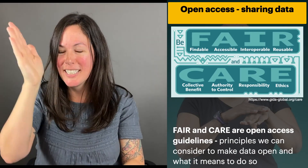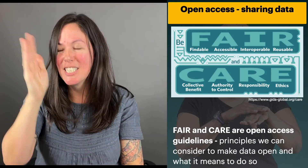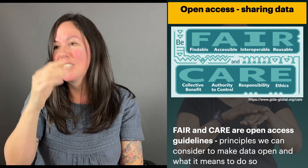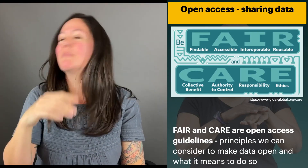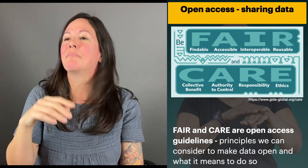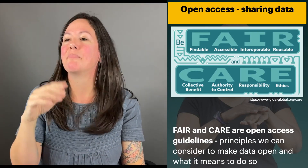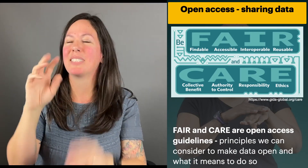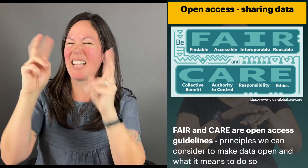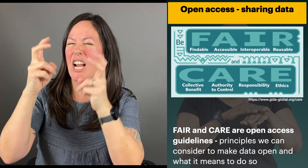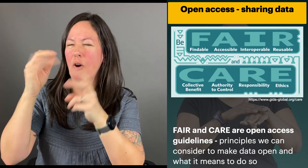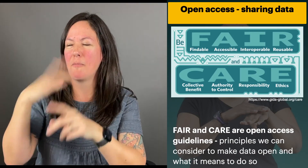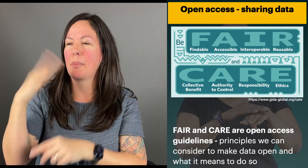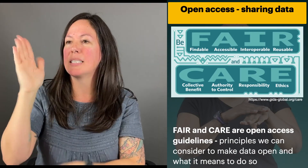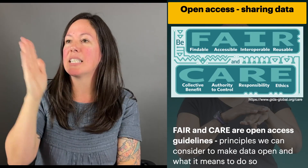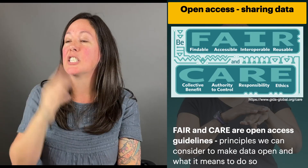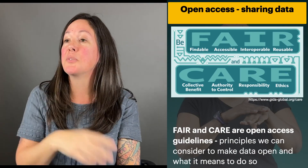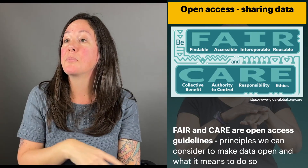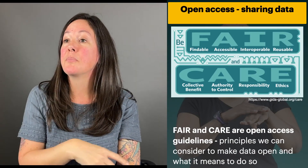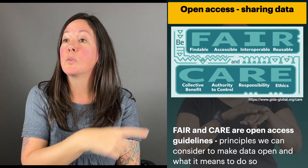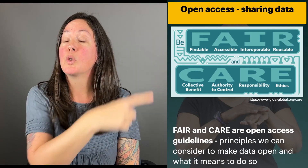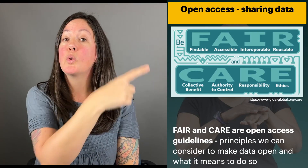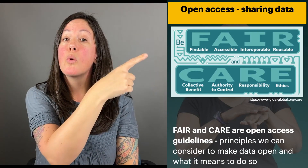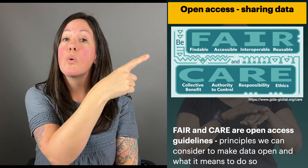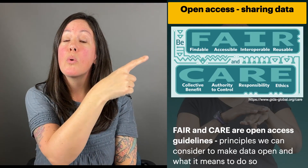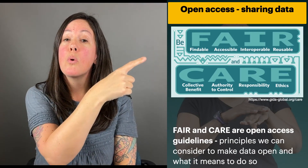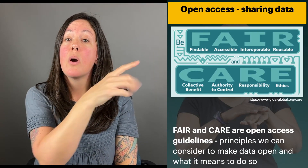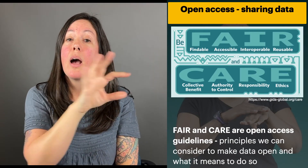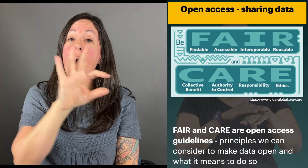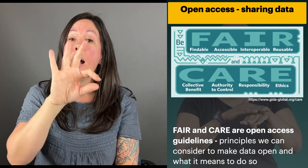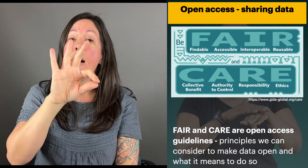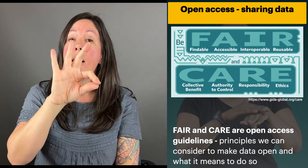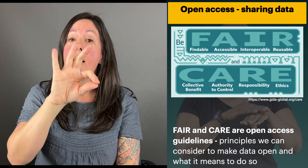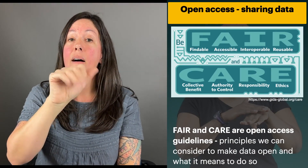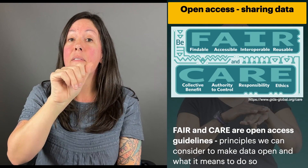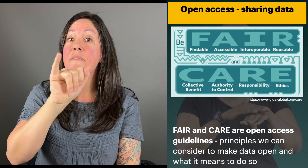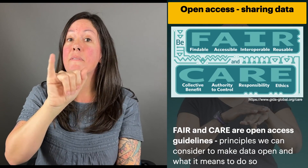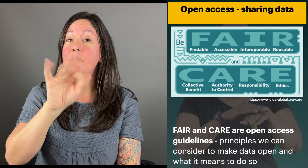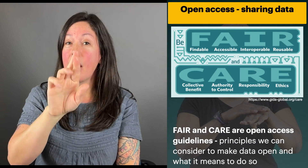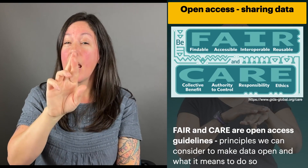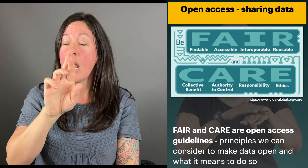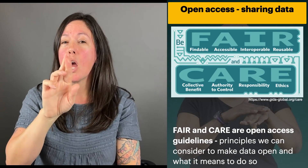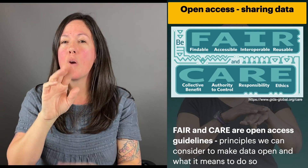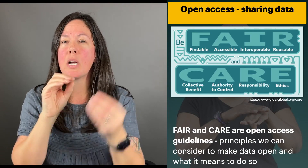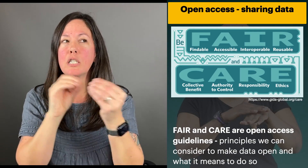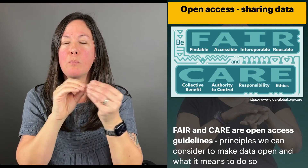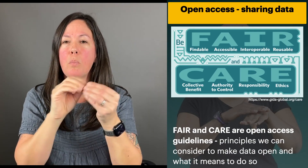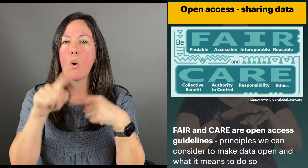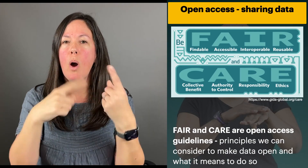we're thinking about sharing data we want to think about using the principles fair and care and I put both of those